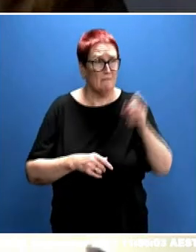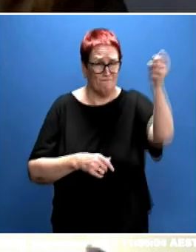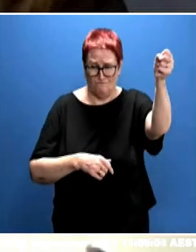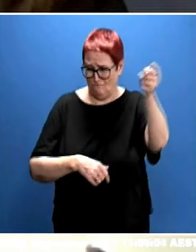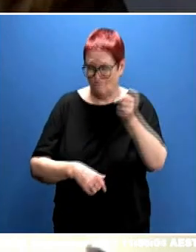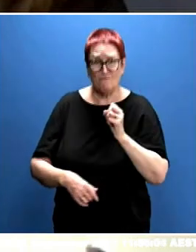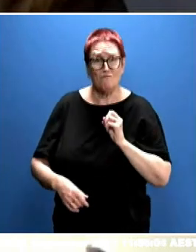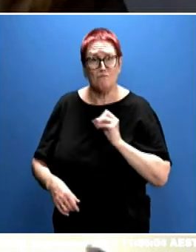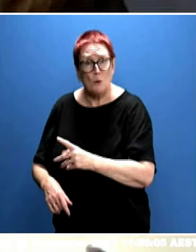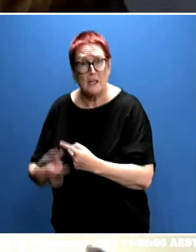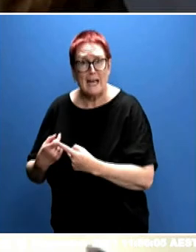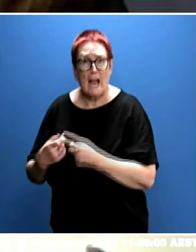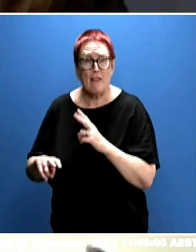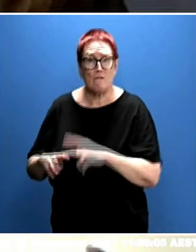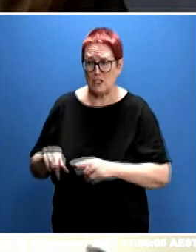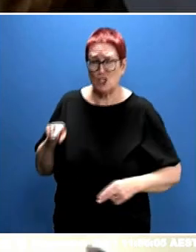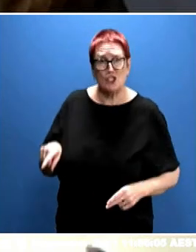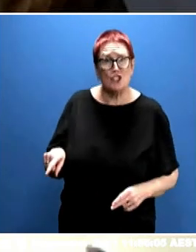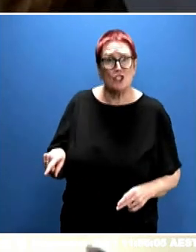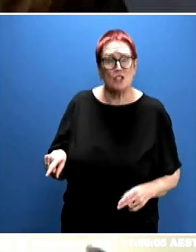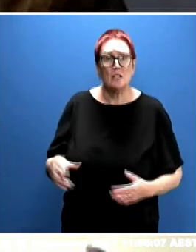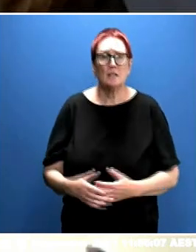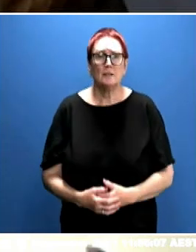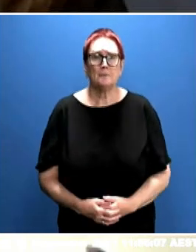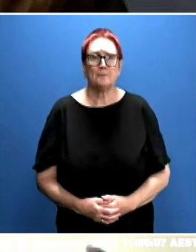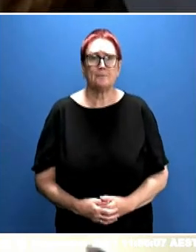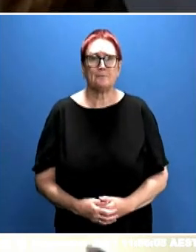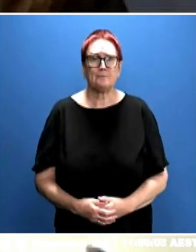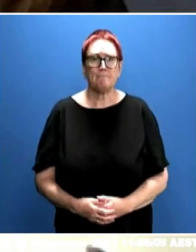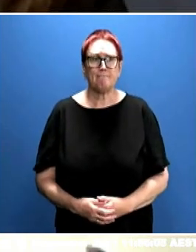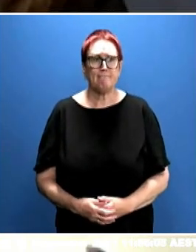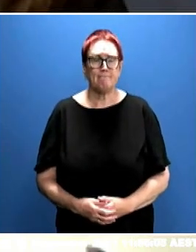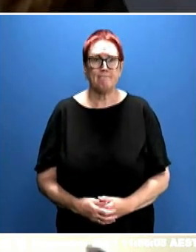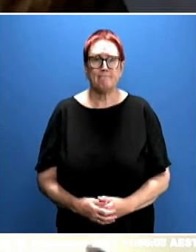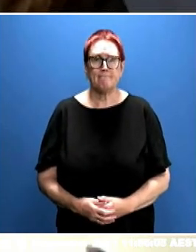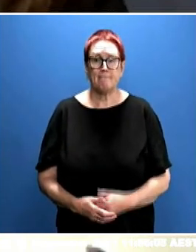who then lands in Kath French and who will have no prospect whatsoever